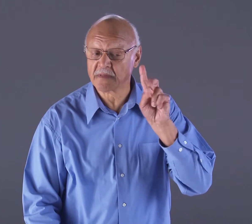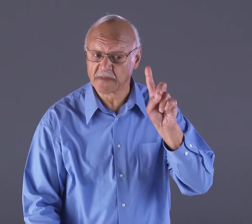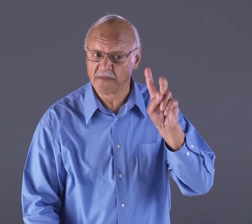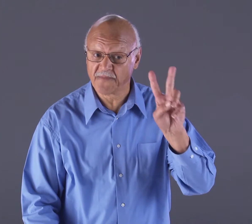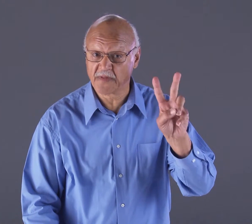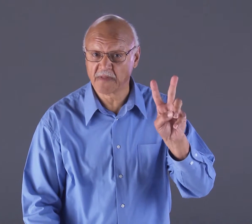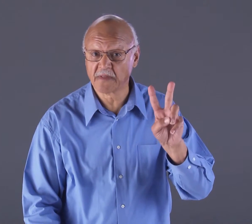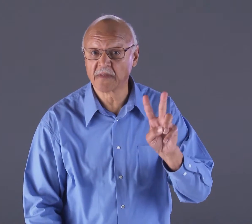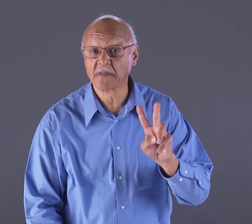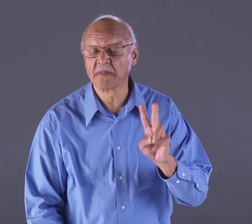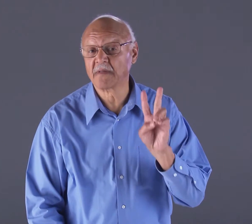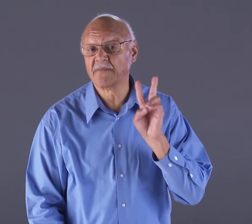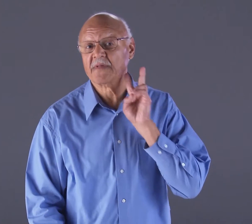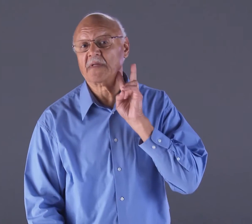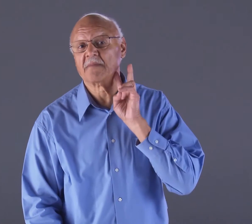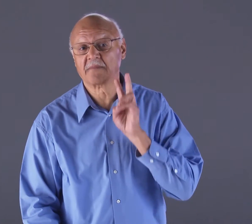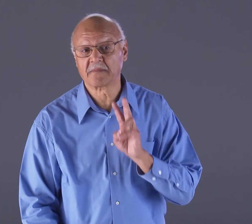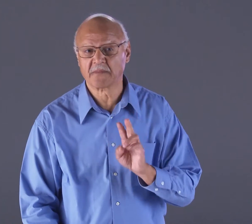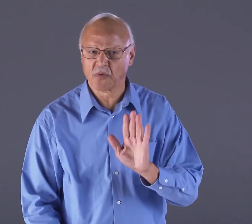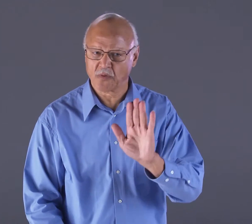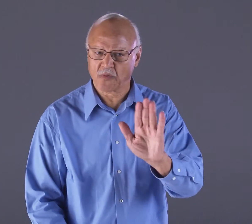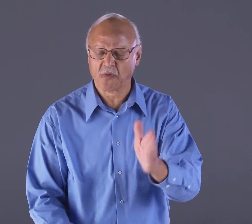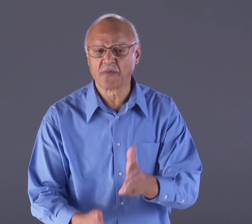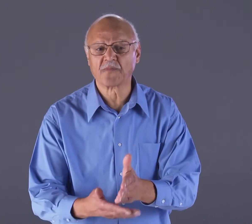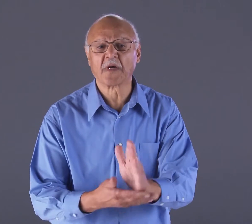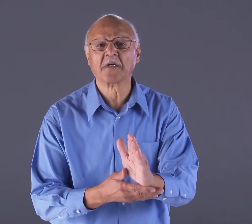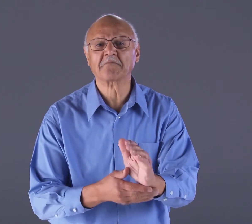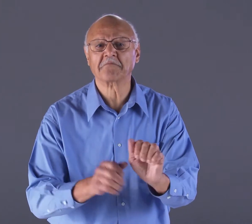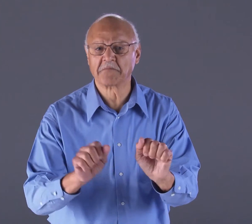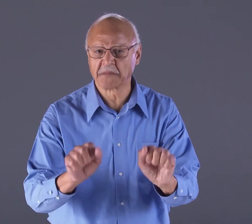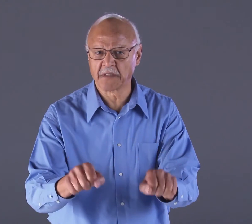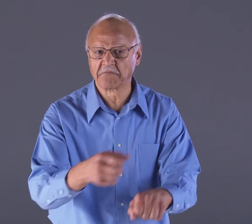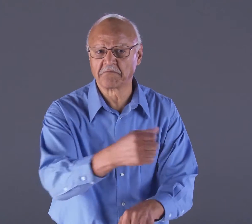As a domestic violence victim, you have the right to have an advocate.